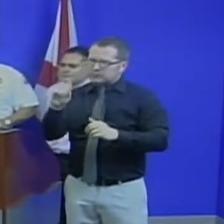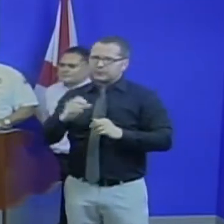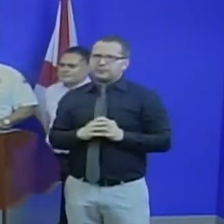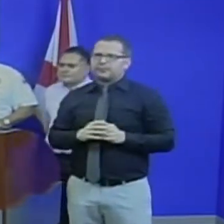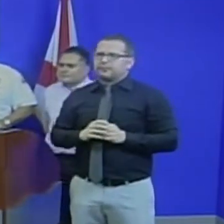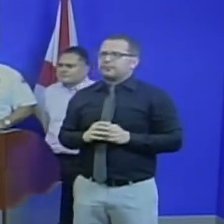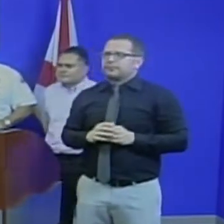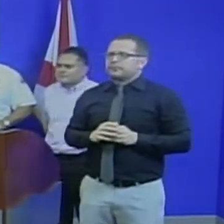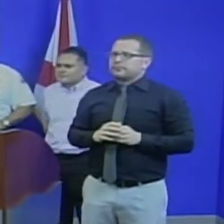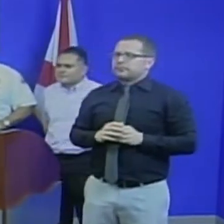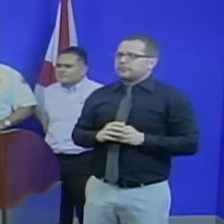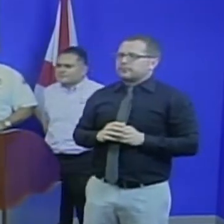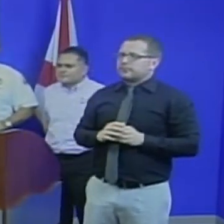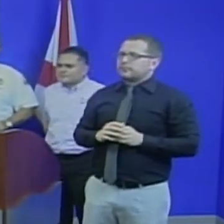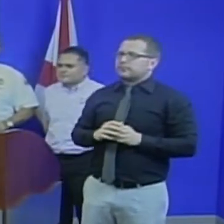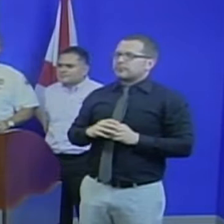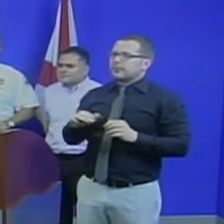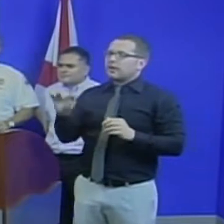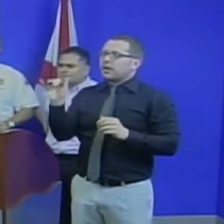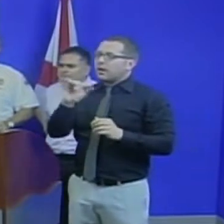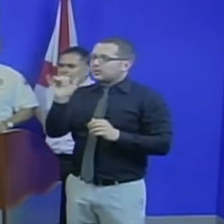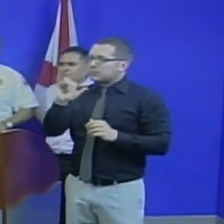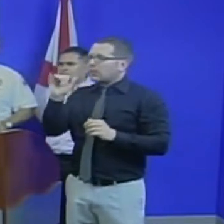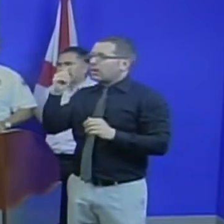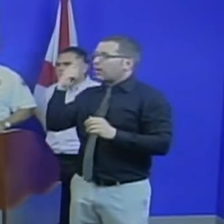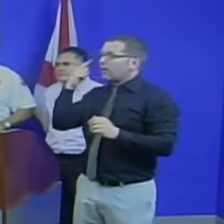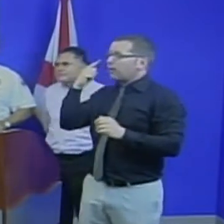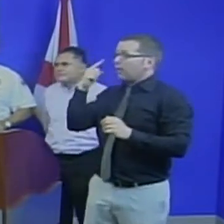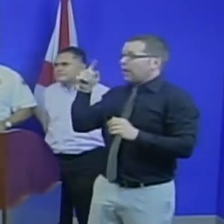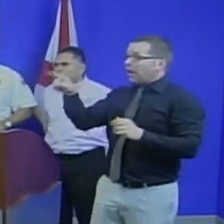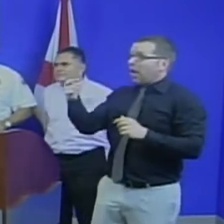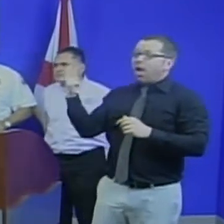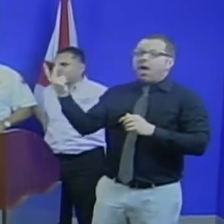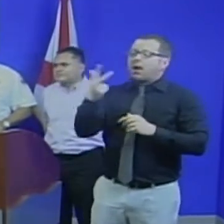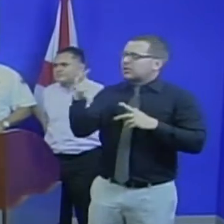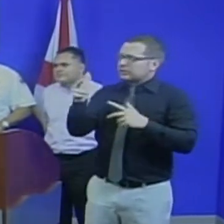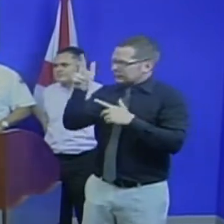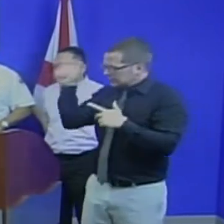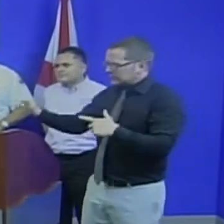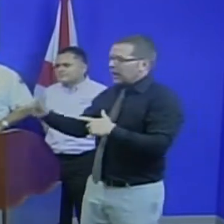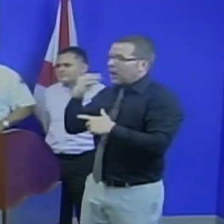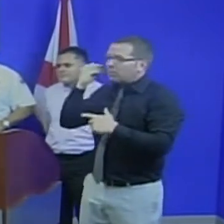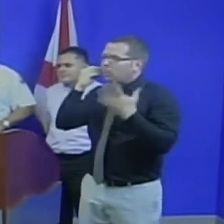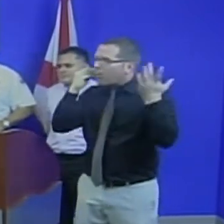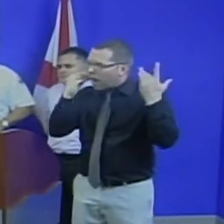AND THAT IS THE BEST WAY TO RESPONDERS.